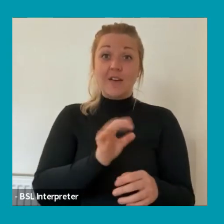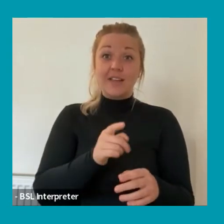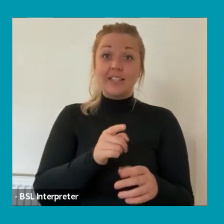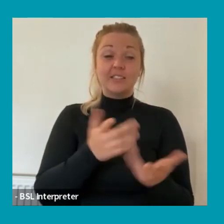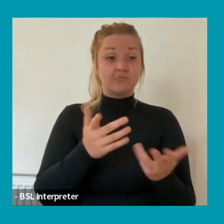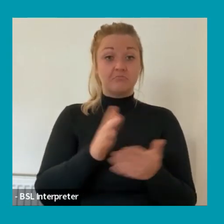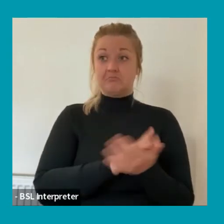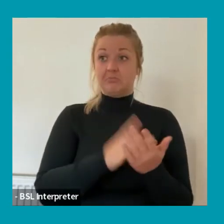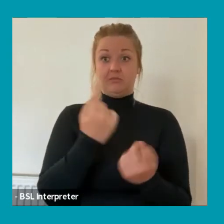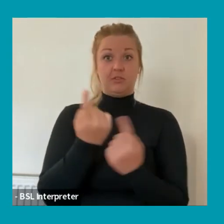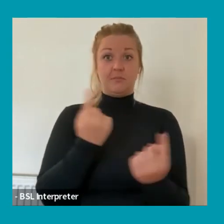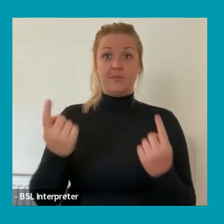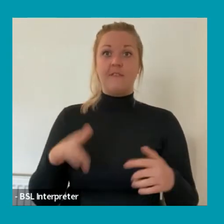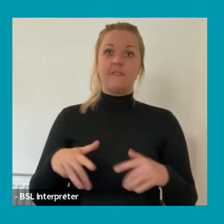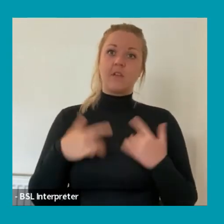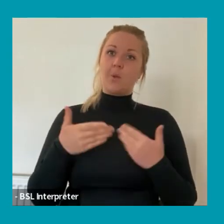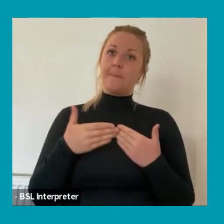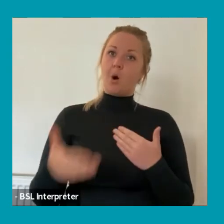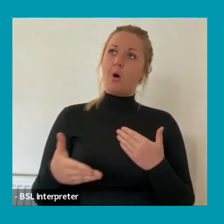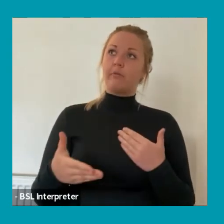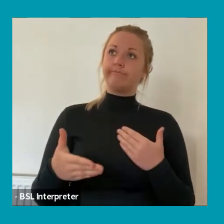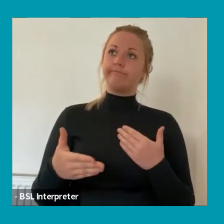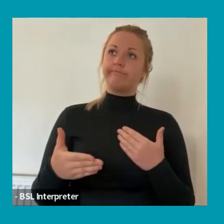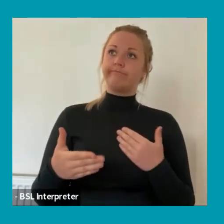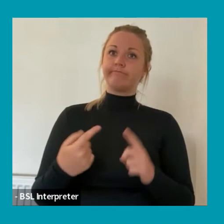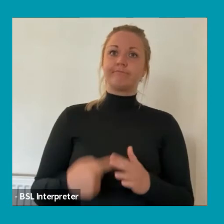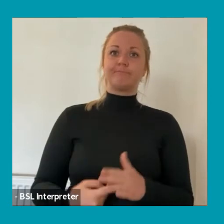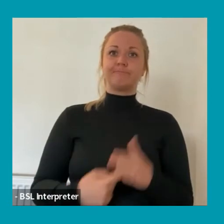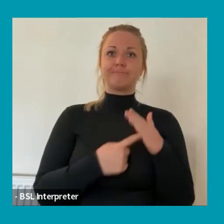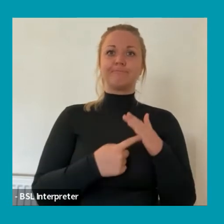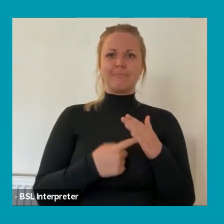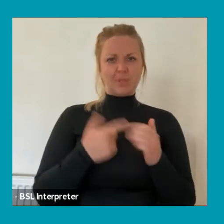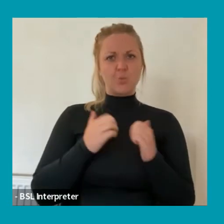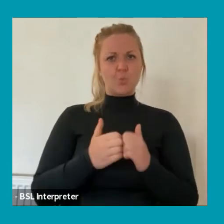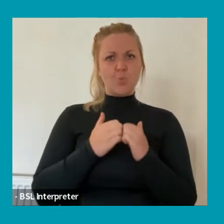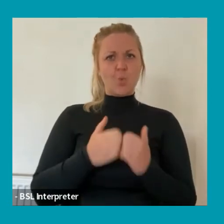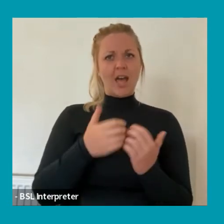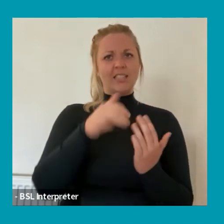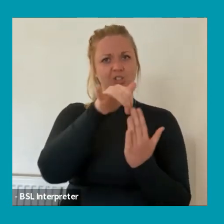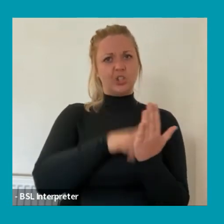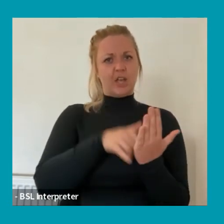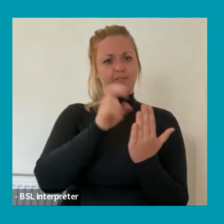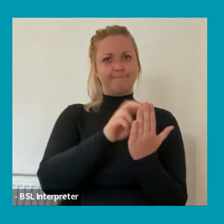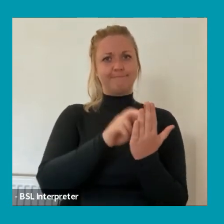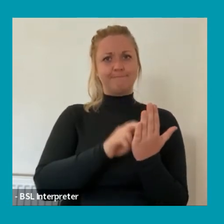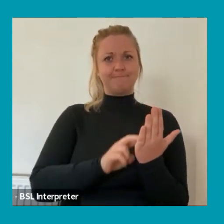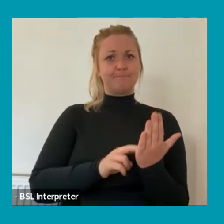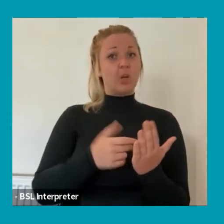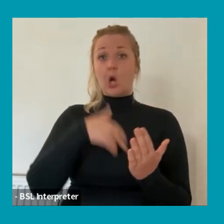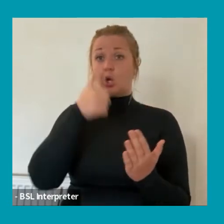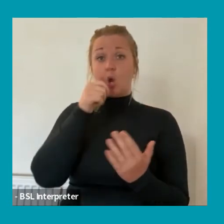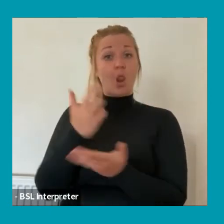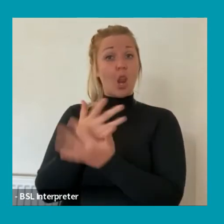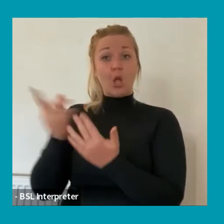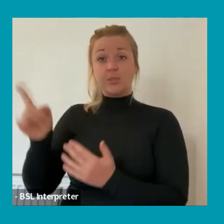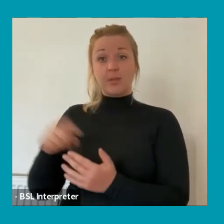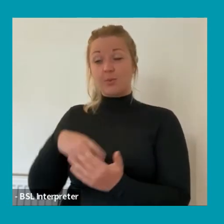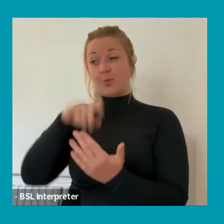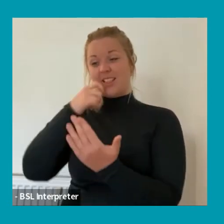That it is worth them completing those surveys. I think a lot of people don't complete them. They think well, we do this every year. And nothing changes.